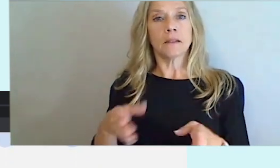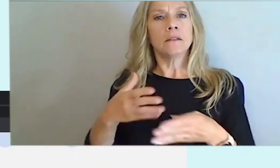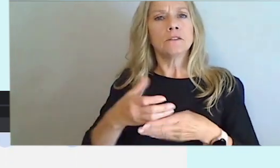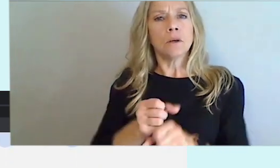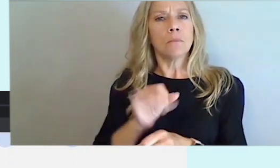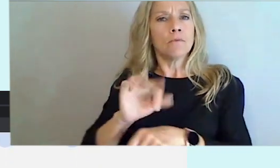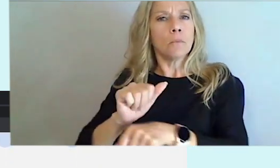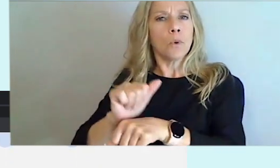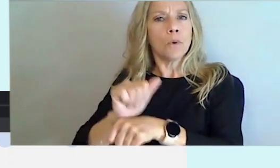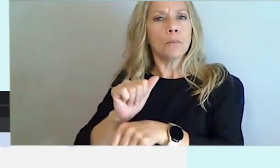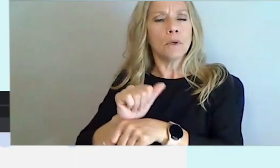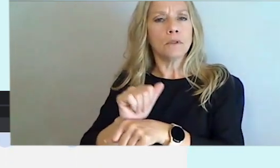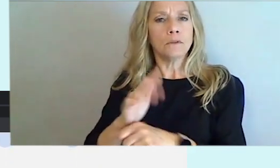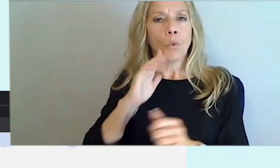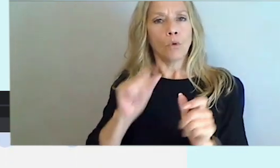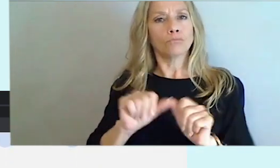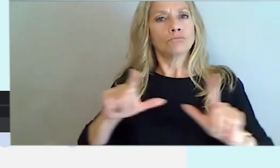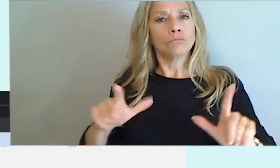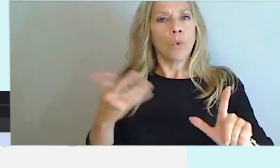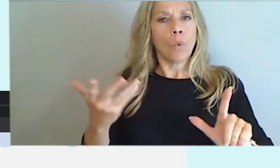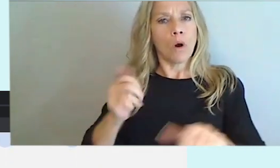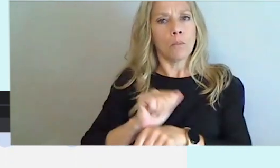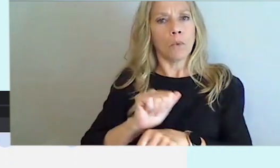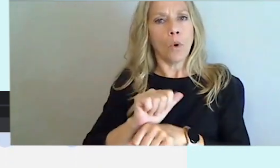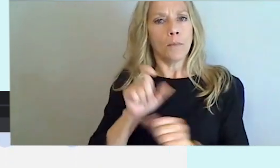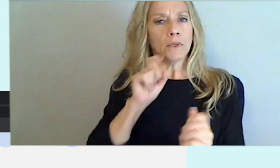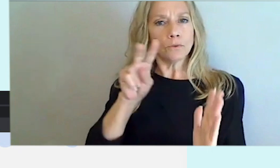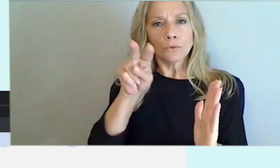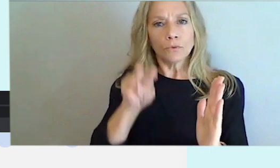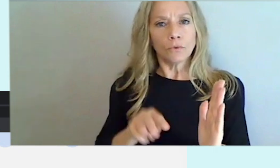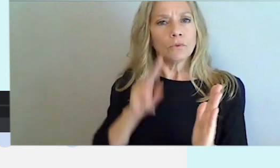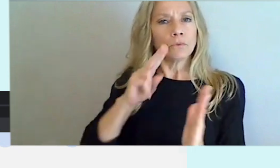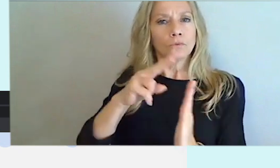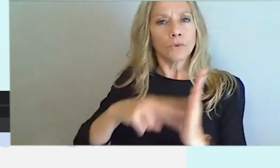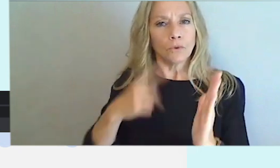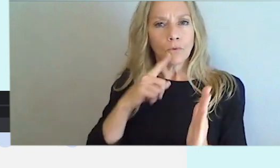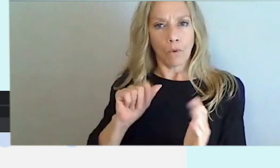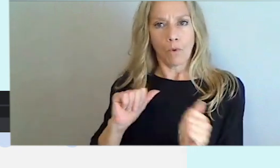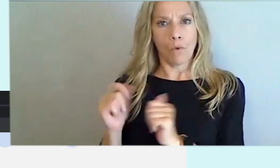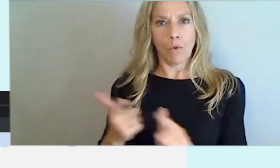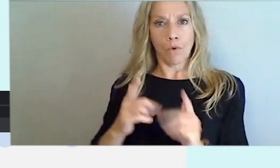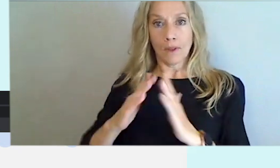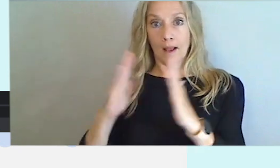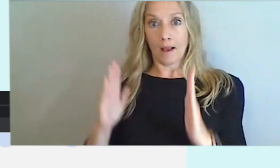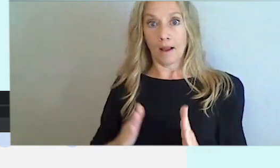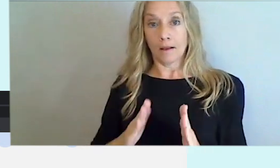information needs to be reviewed for the household. Remember every record on the summary page